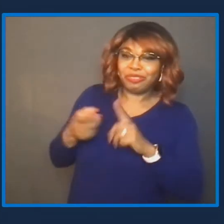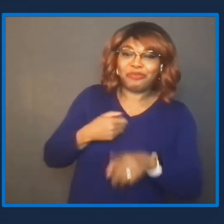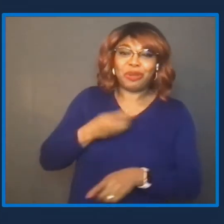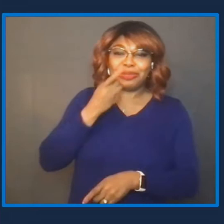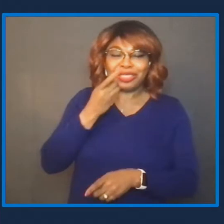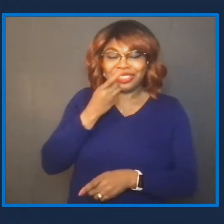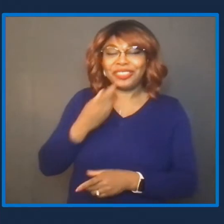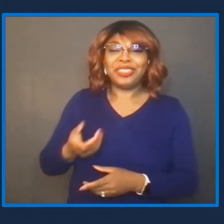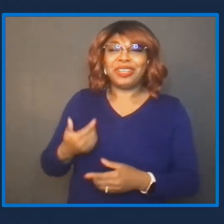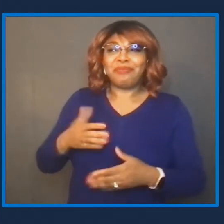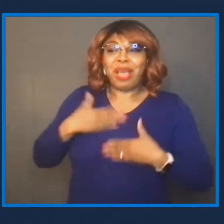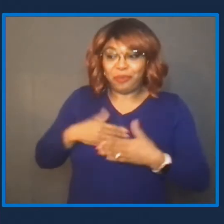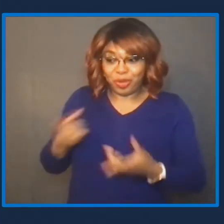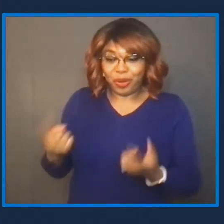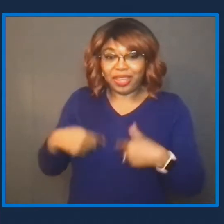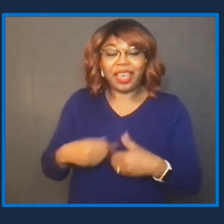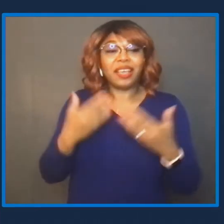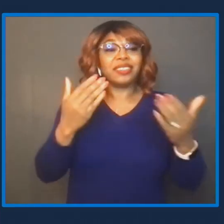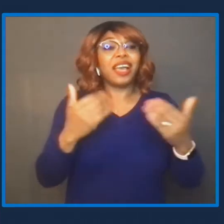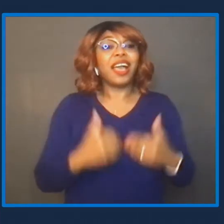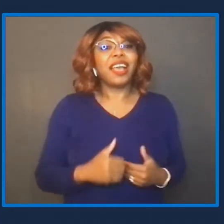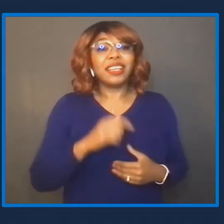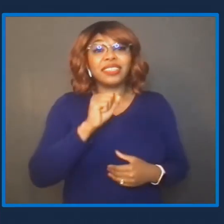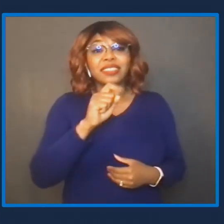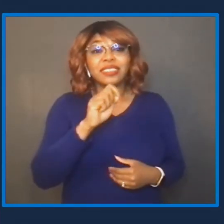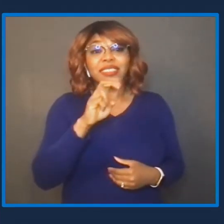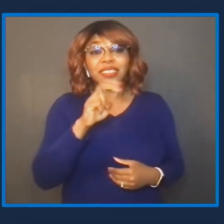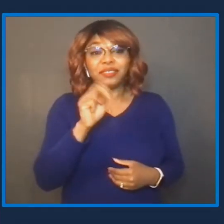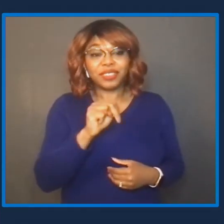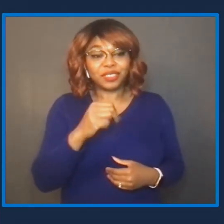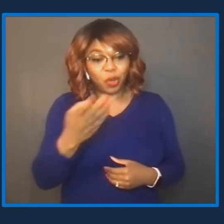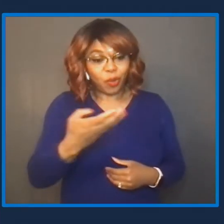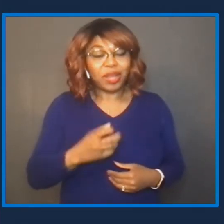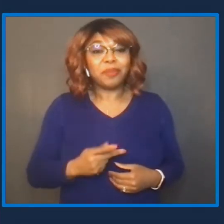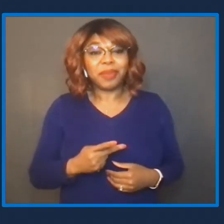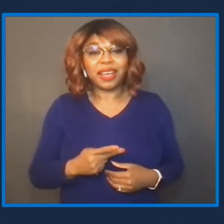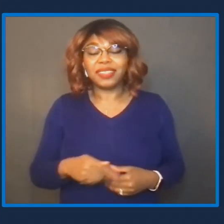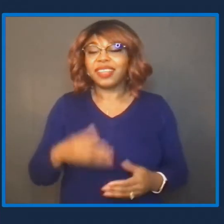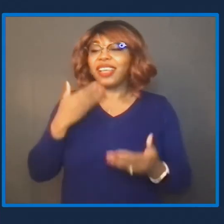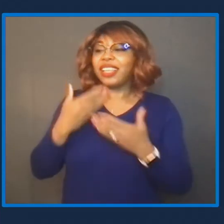And Steven, welcome back. Thank you, Jessica. It's lovely to be back with you.